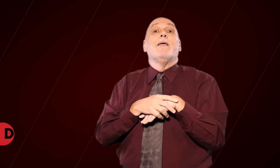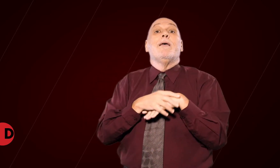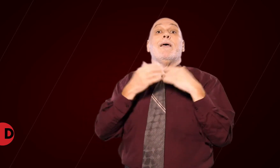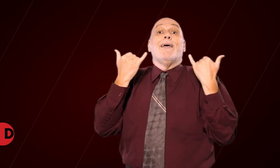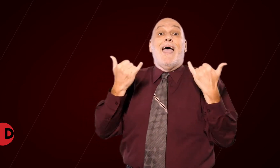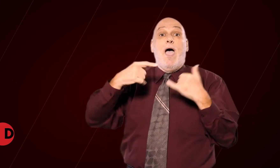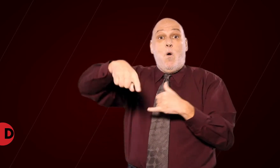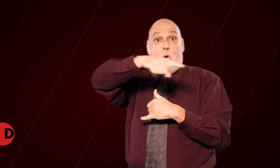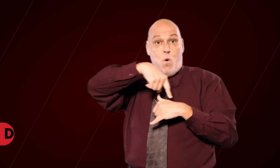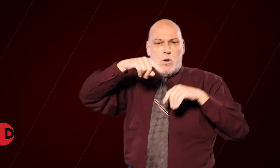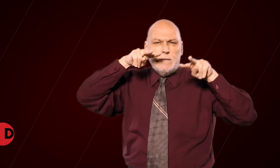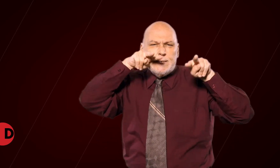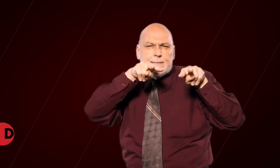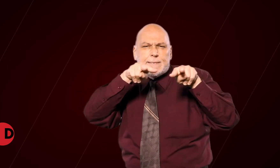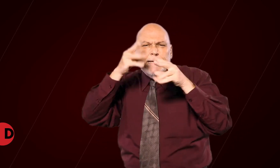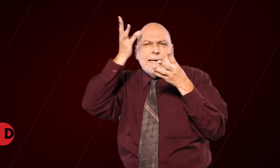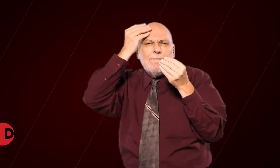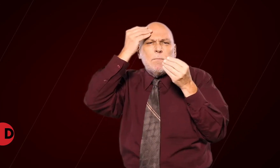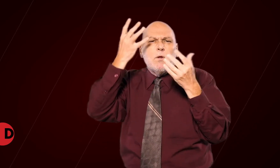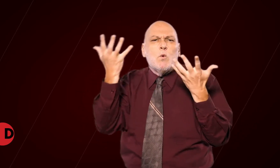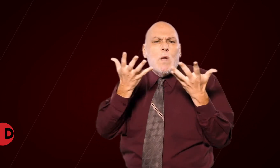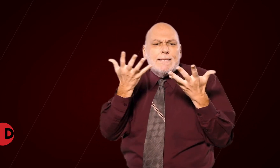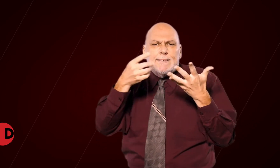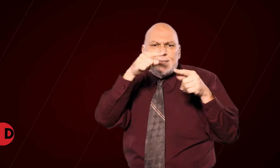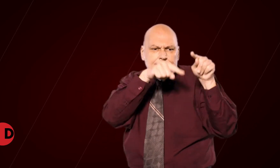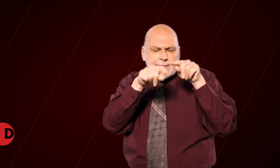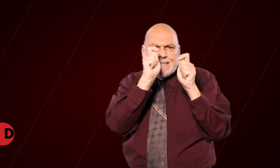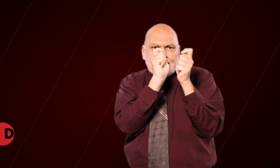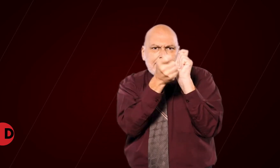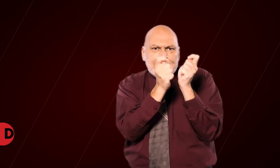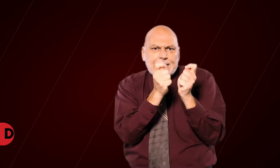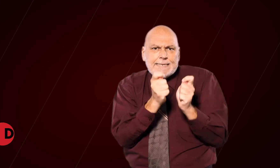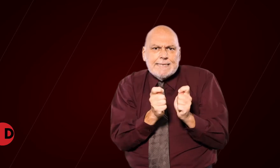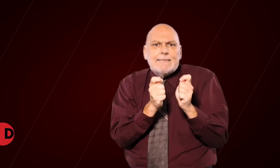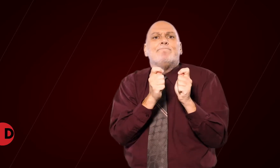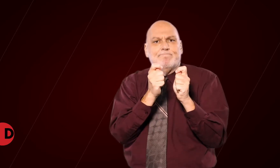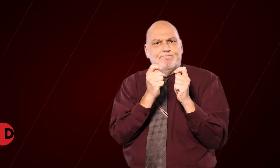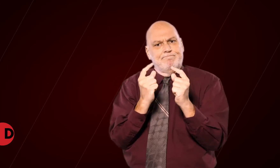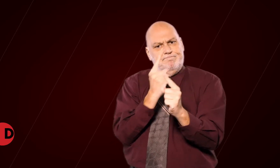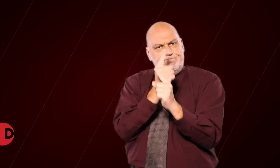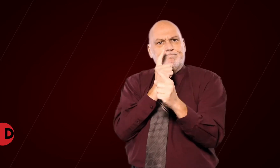Specific standards would be established,